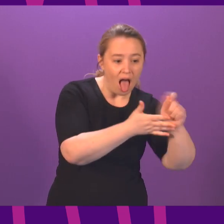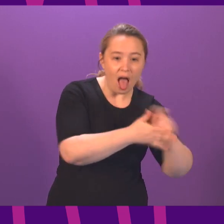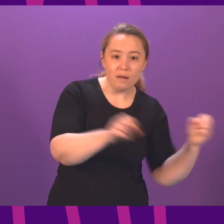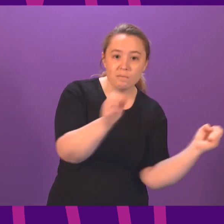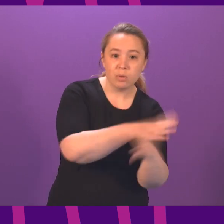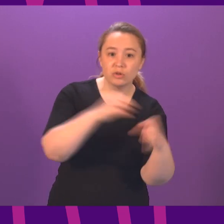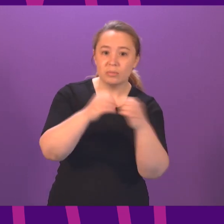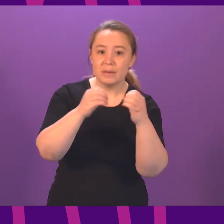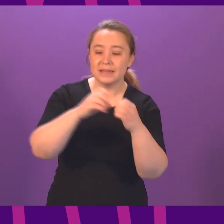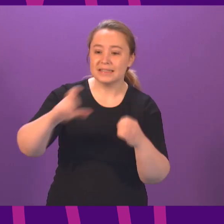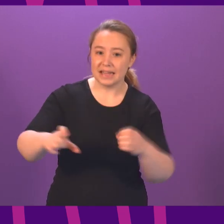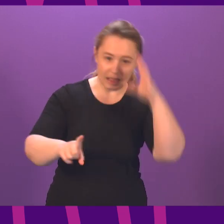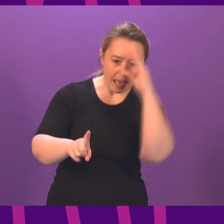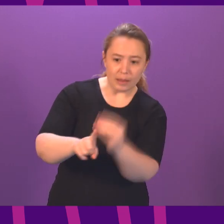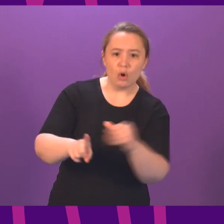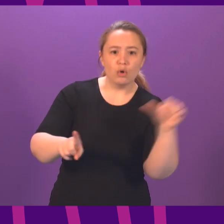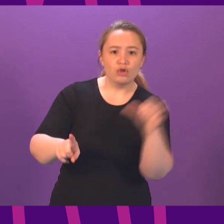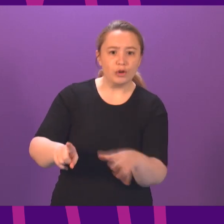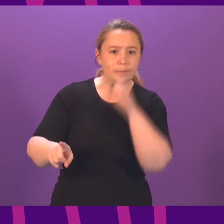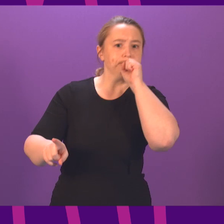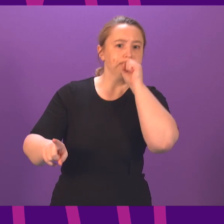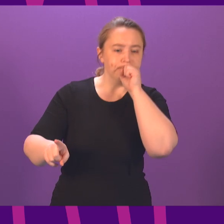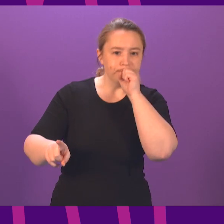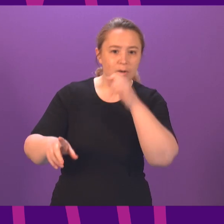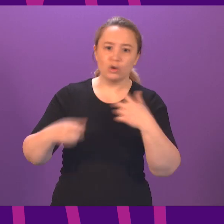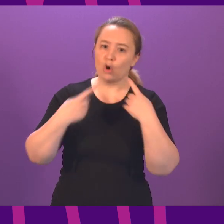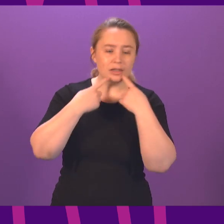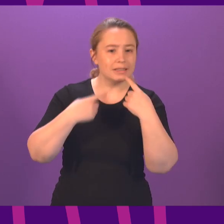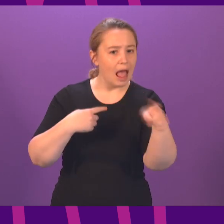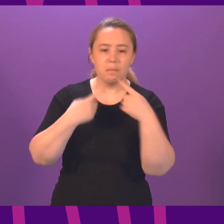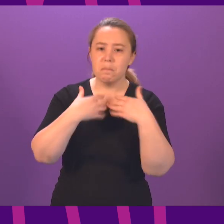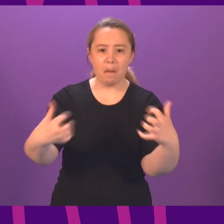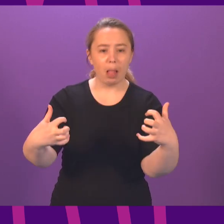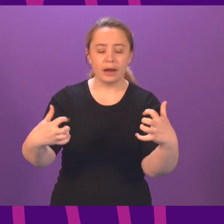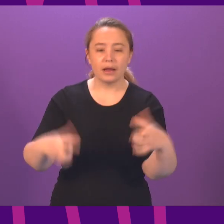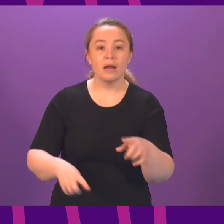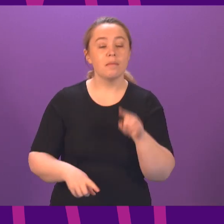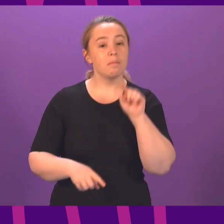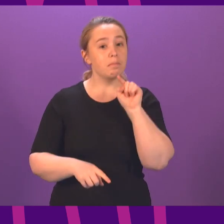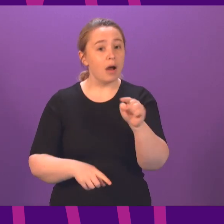public on a daily basis. Therefore, perhaps it is the fact that this Government has shown